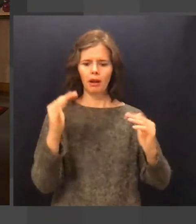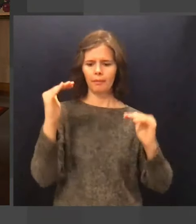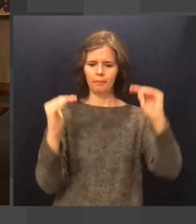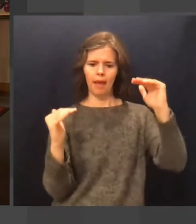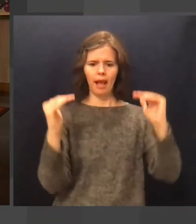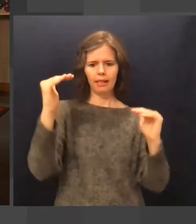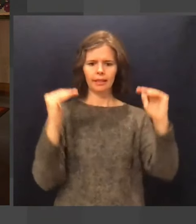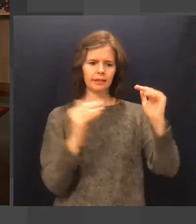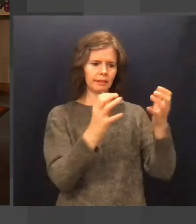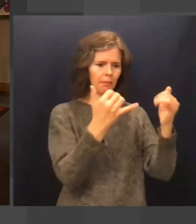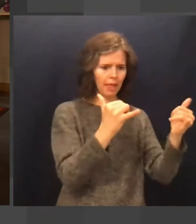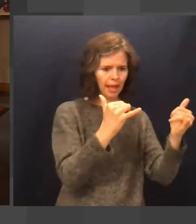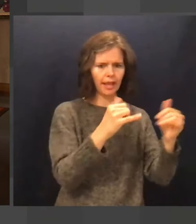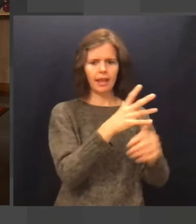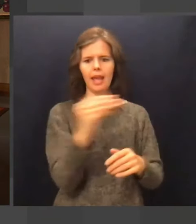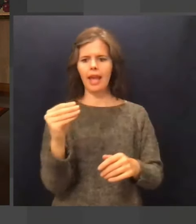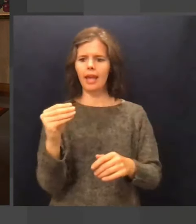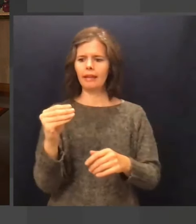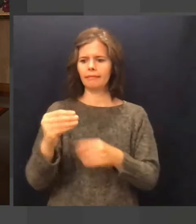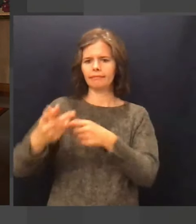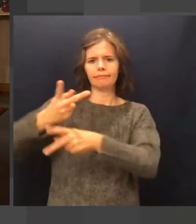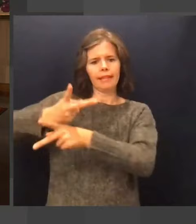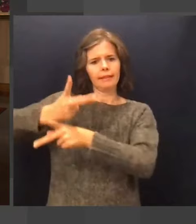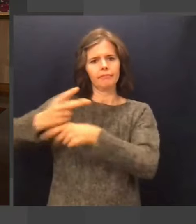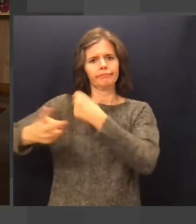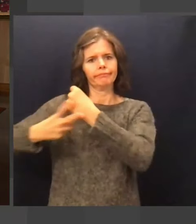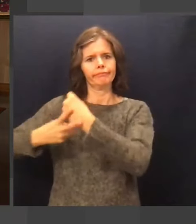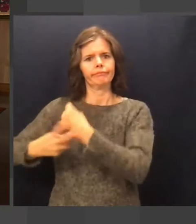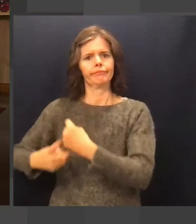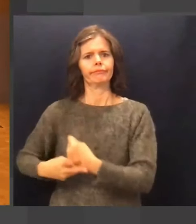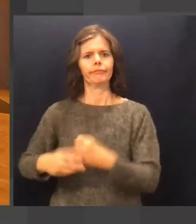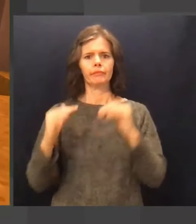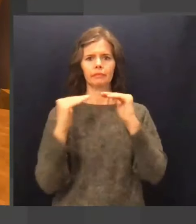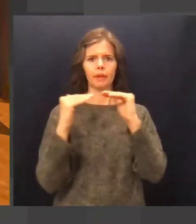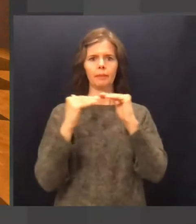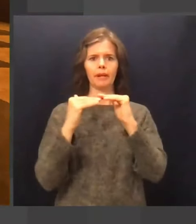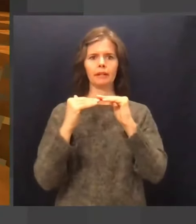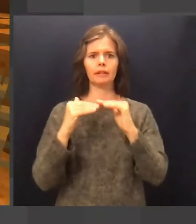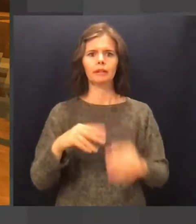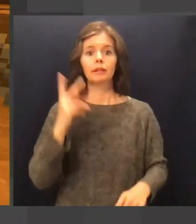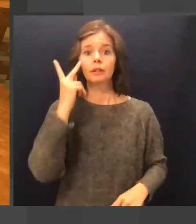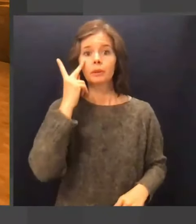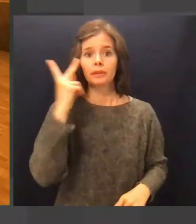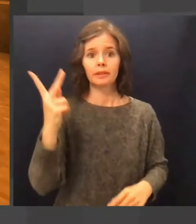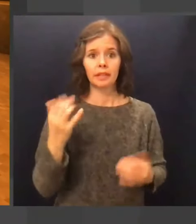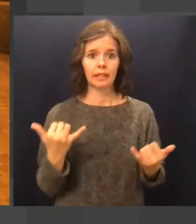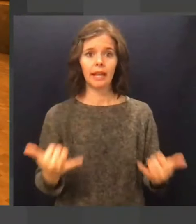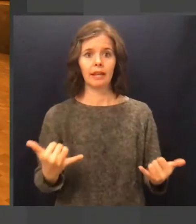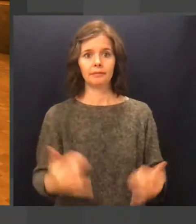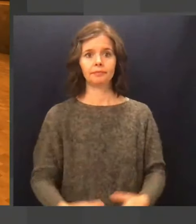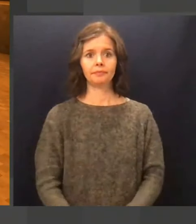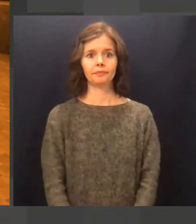SOLUTIONS AND WE WANT THE TWO TO BE BALANCED AND WE HAVE AN ITEM